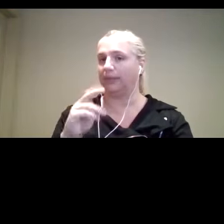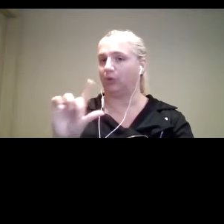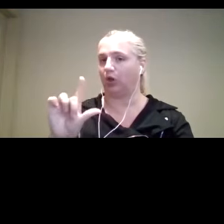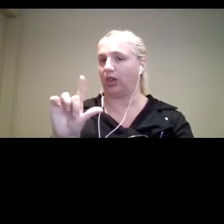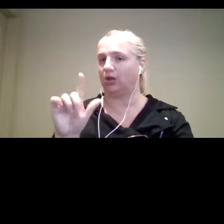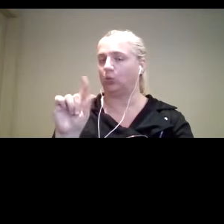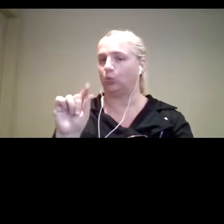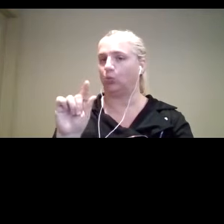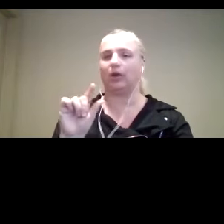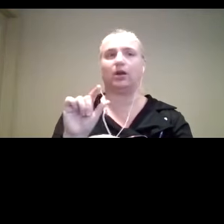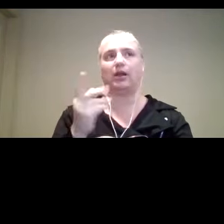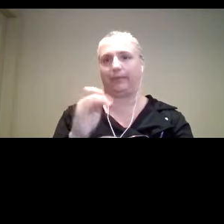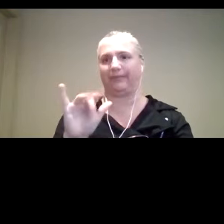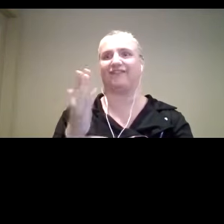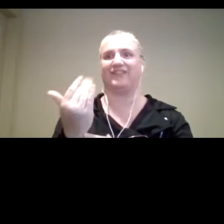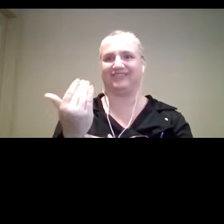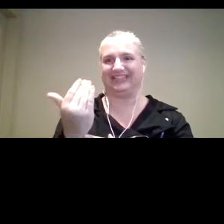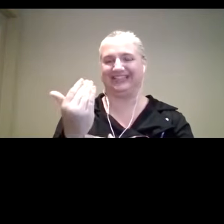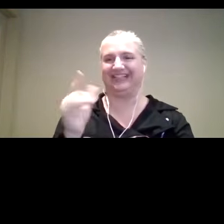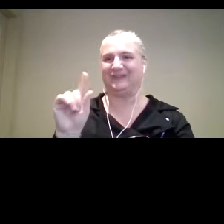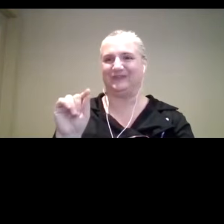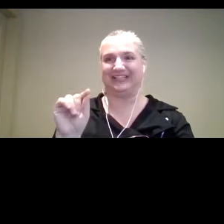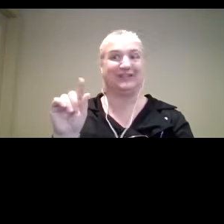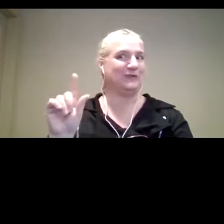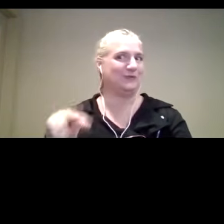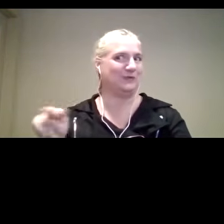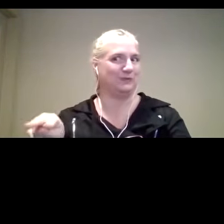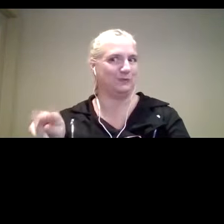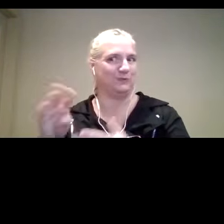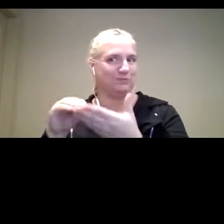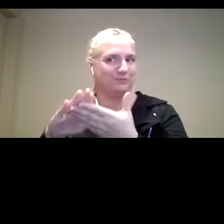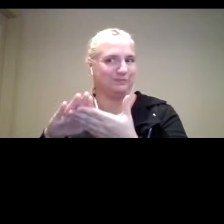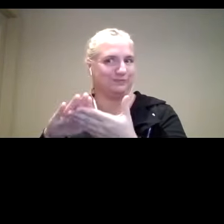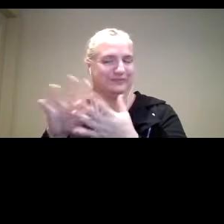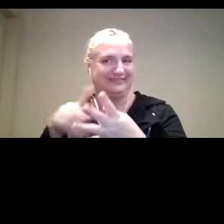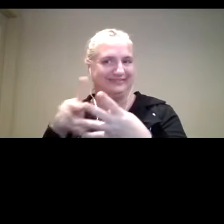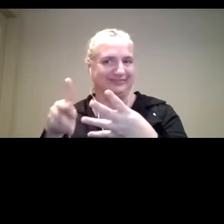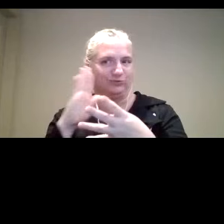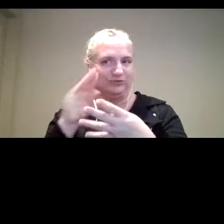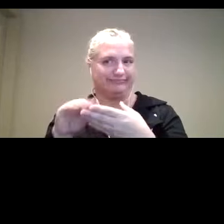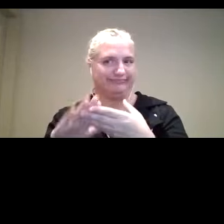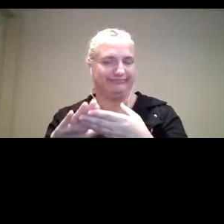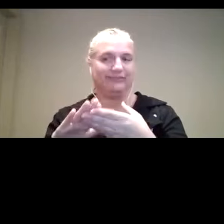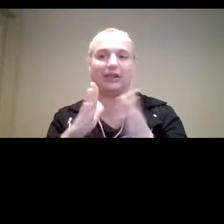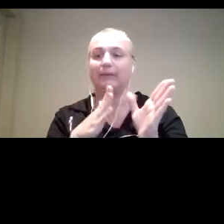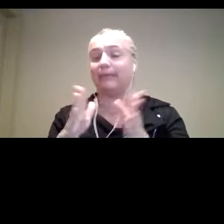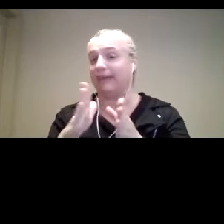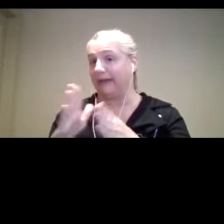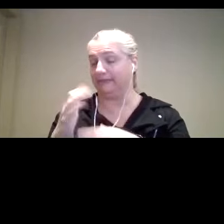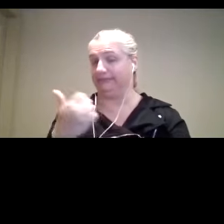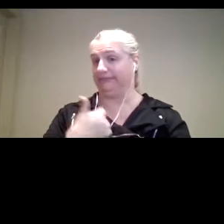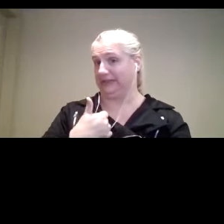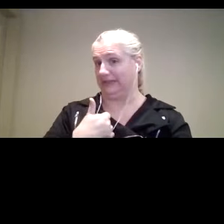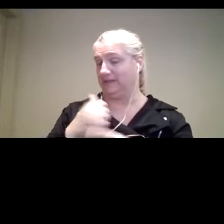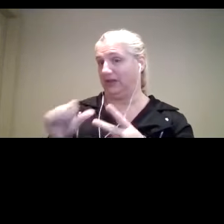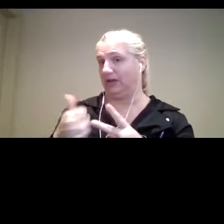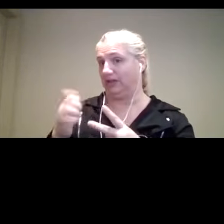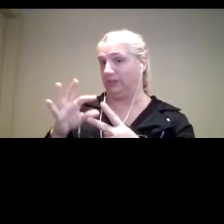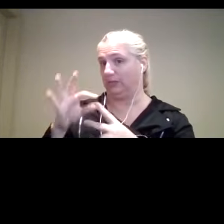April 15th, actually, if you wanna jot that day down, we are planning, so, myself and a special education colleague